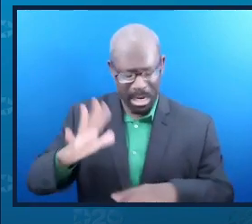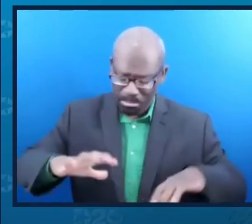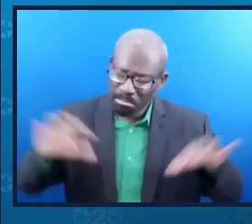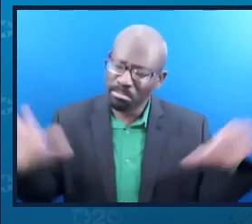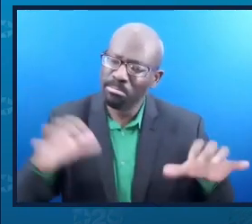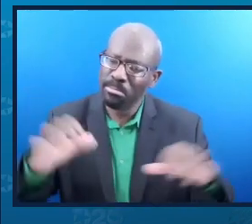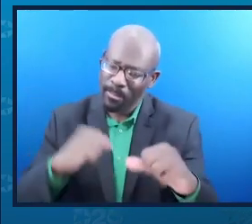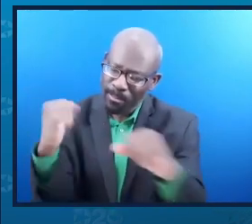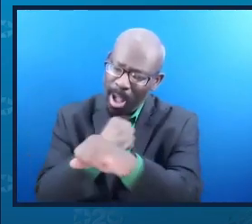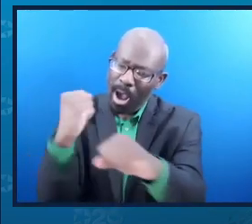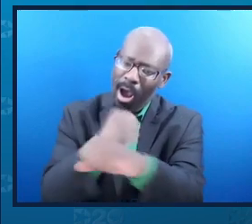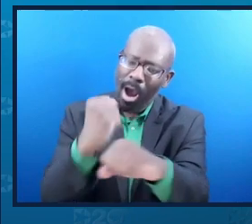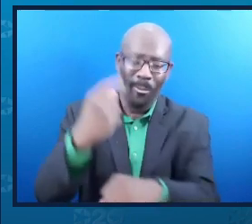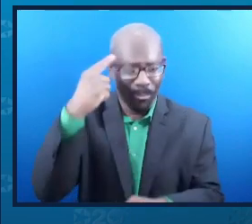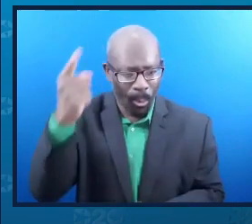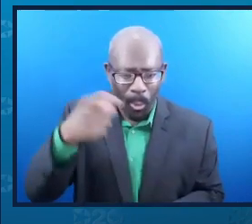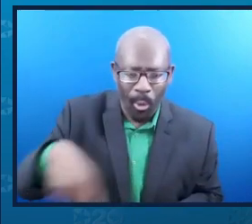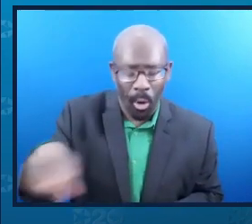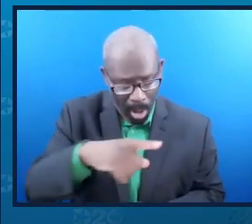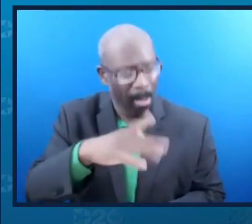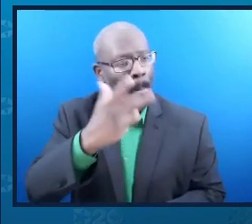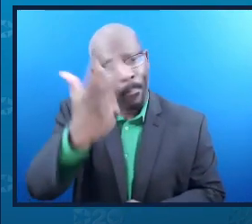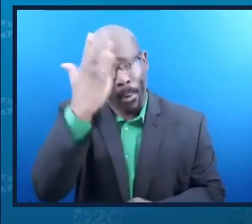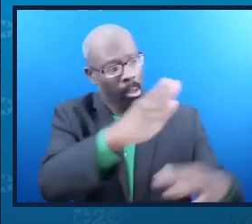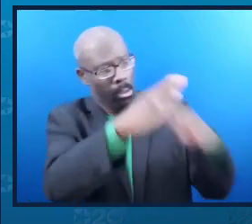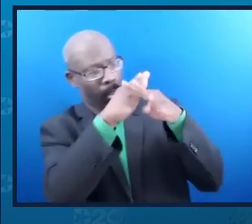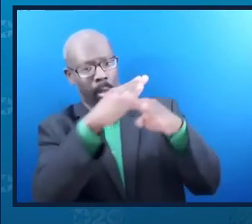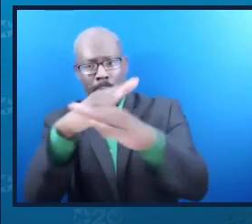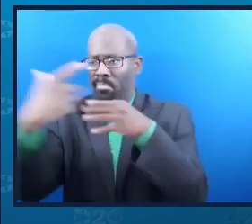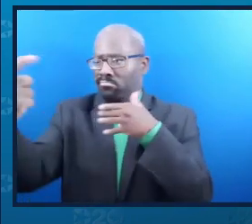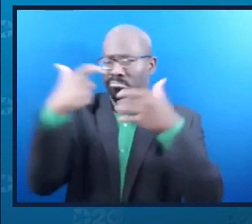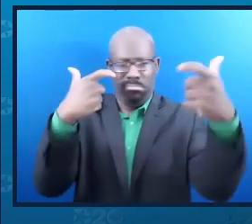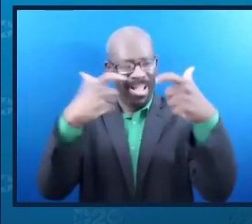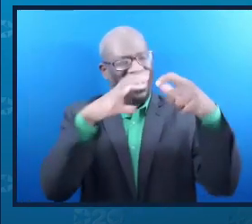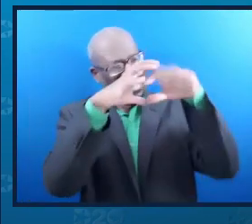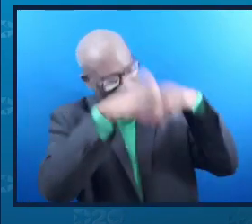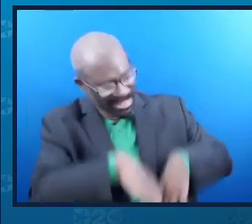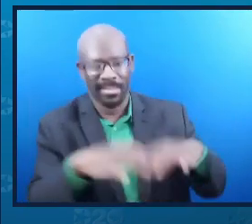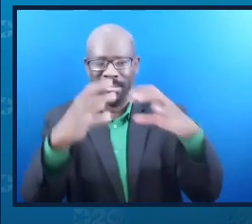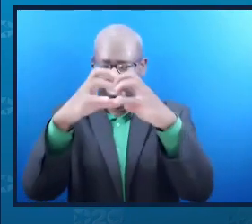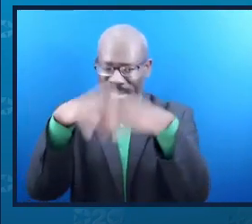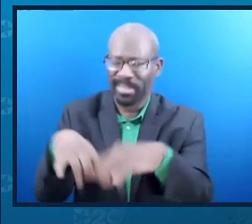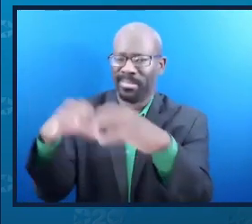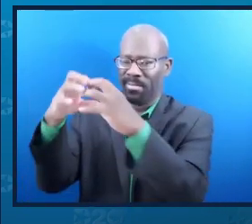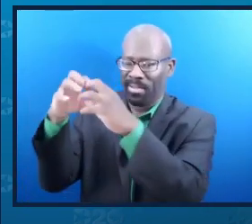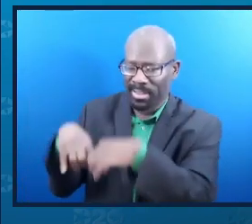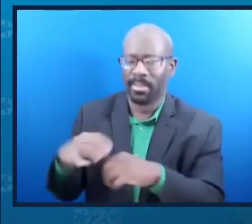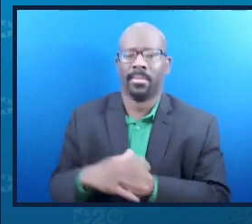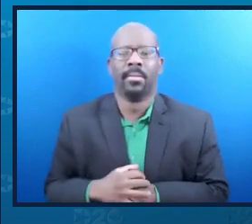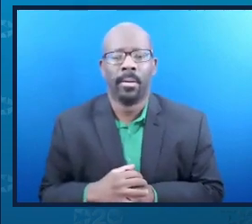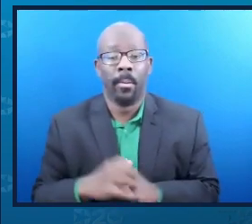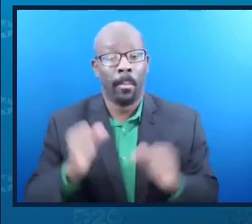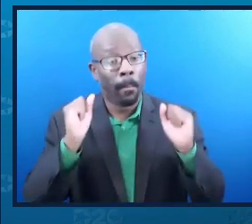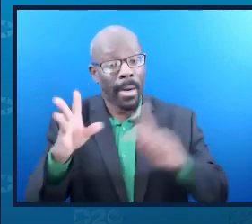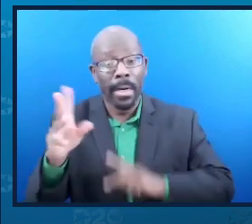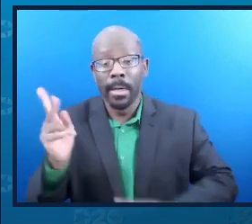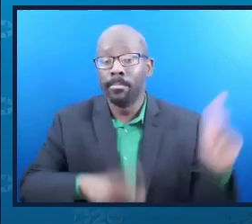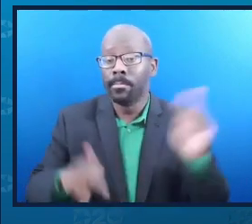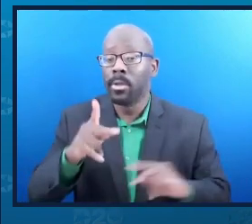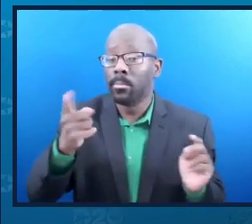EXPECTING THE CIRCLE OF